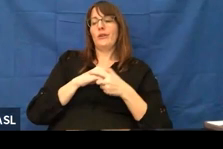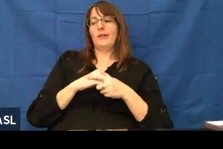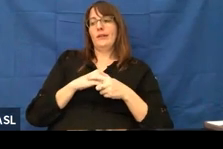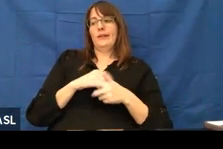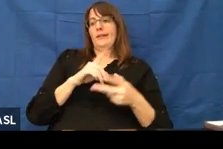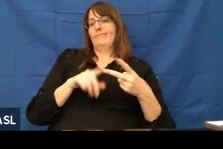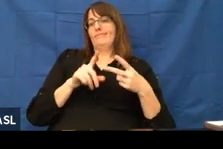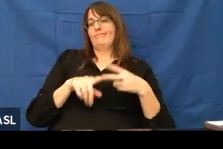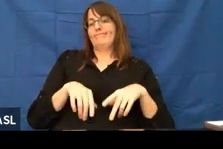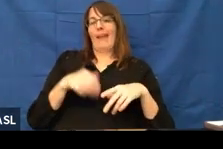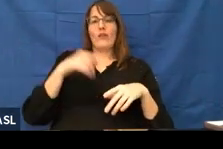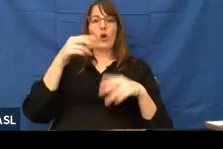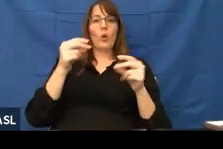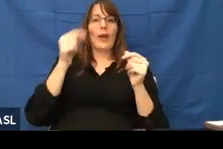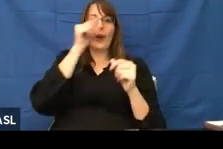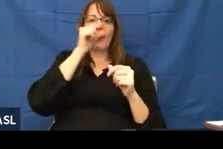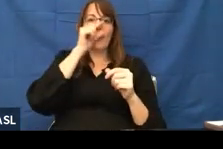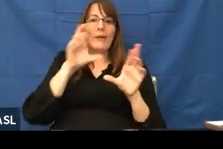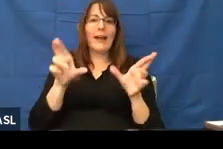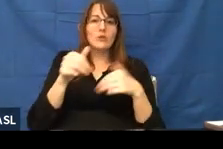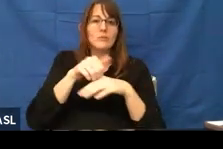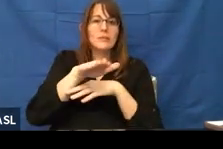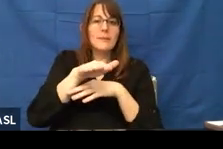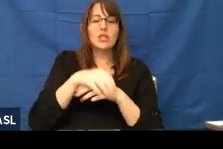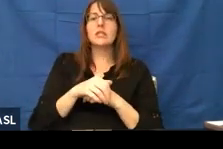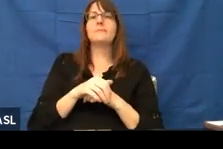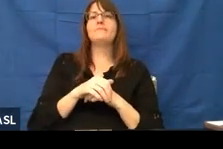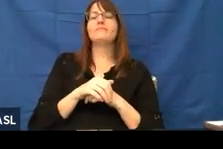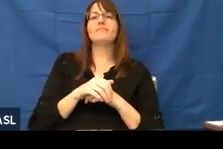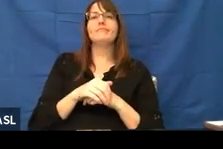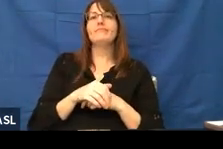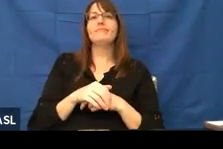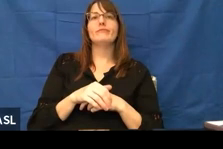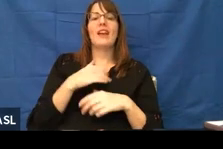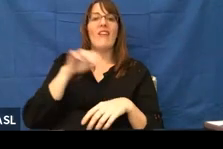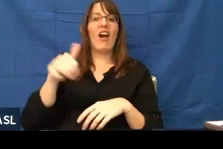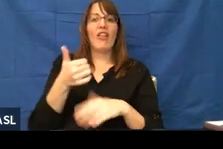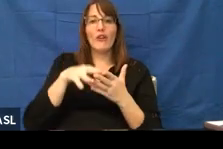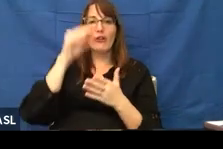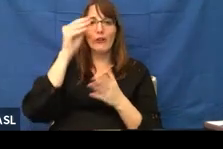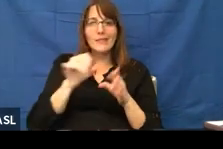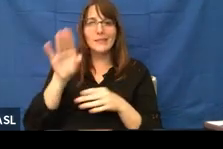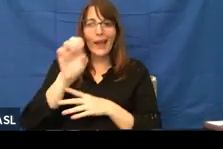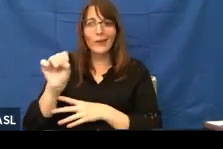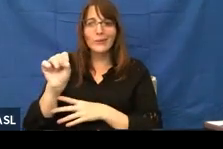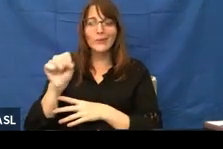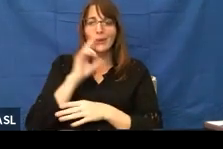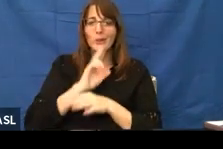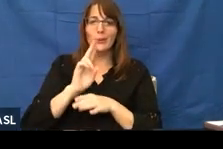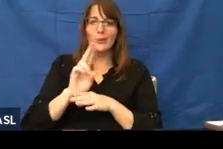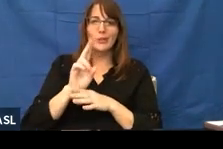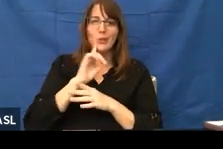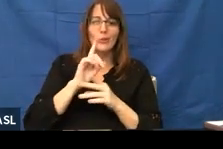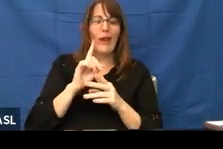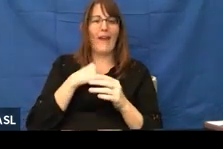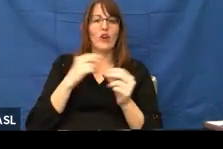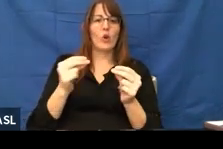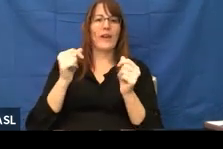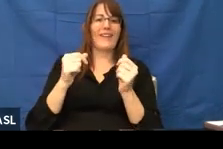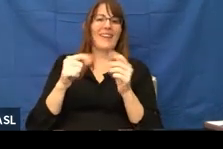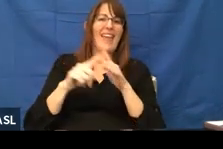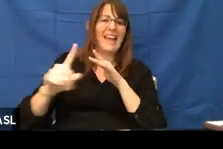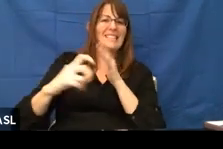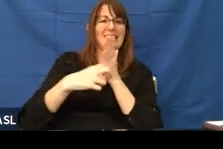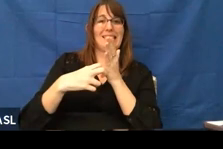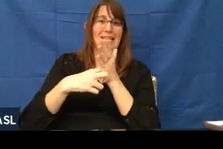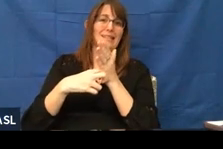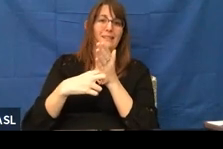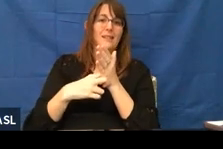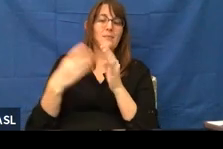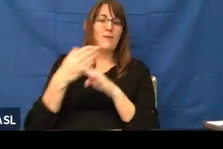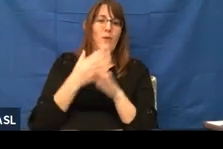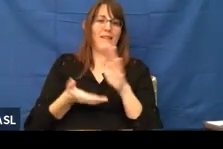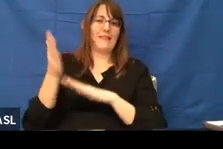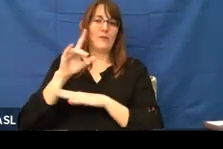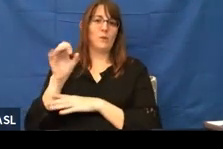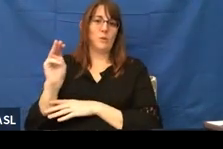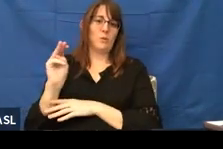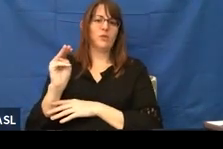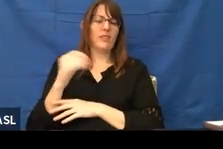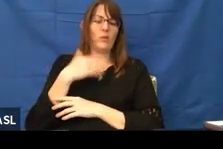Allison Frenzel : You know, a quick Google Classroom submission, or if you're using other learning management systems. I'm sure that there's other ways, but there's there's definitely different tricks to exit tickets. So that was another strategy. We wanted to share